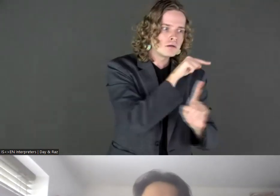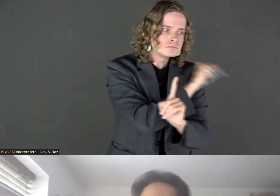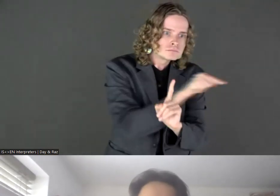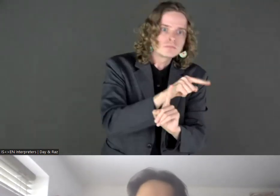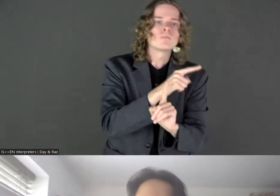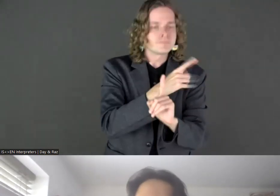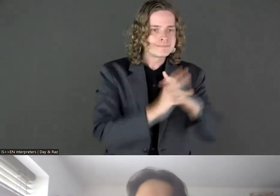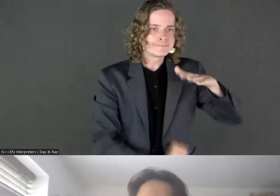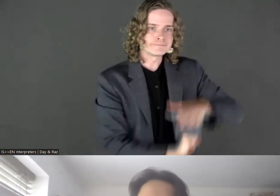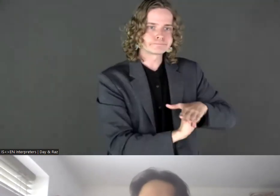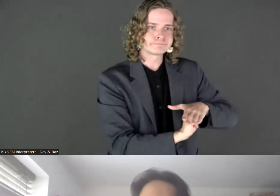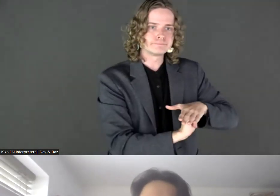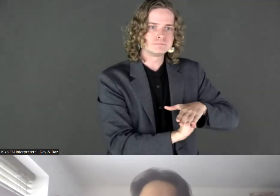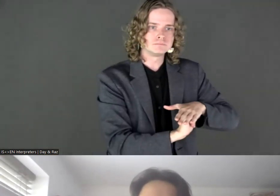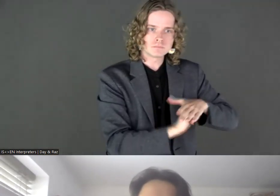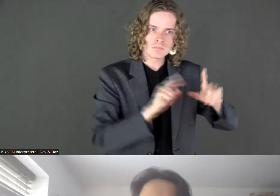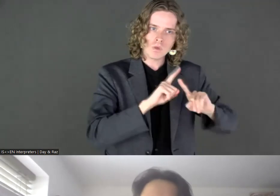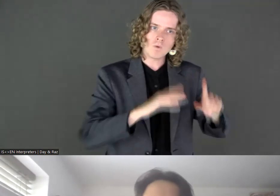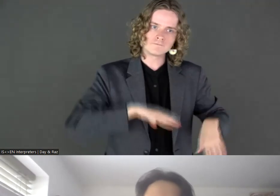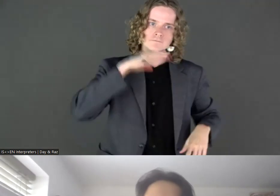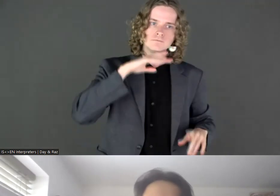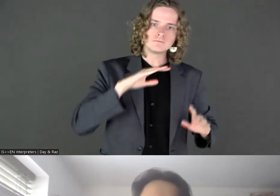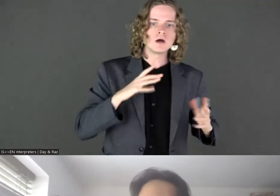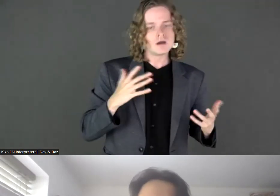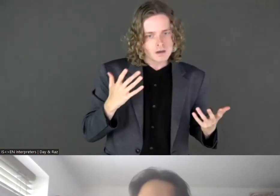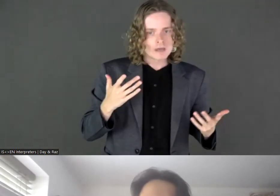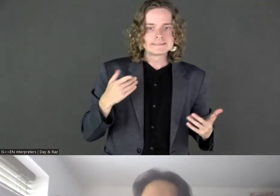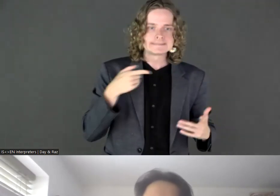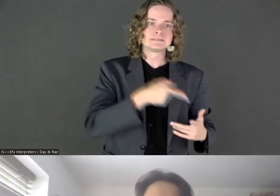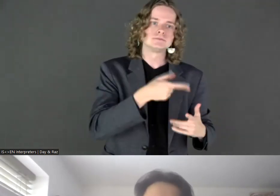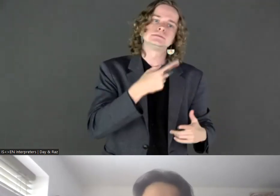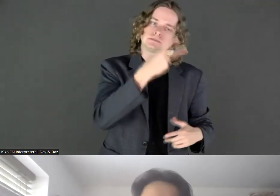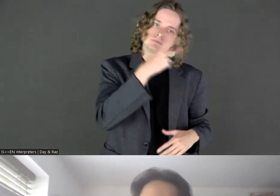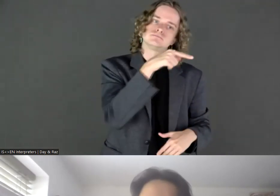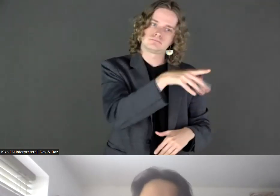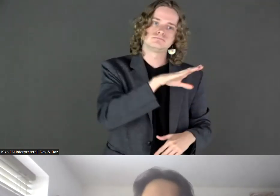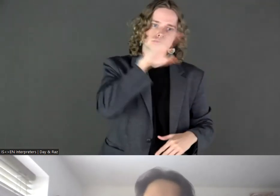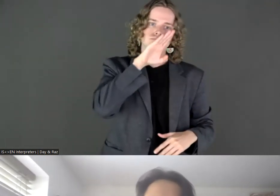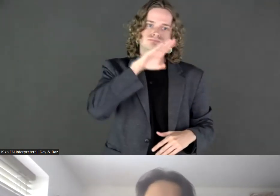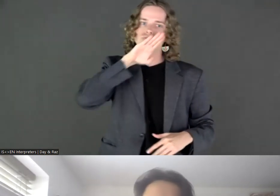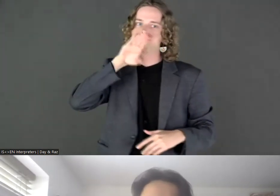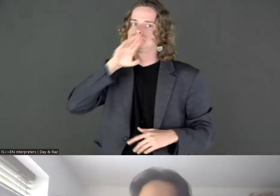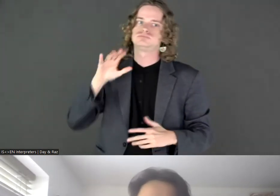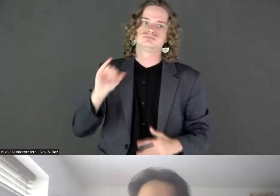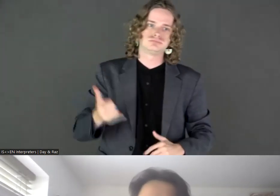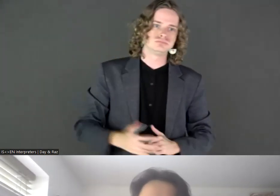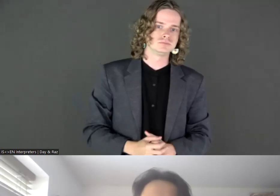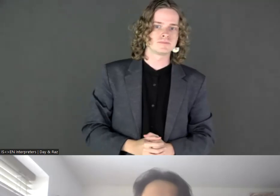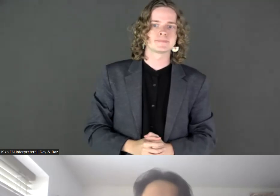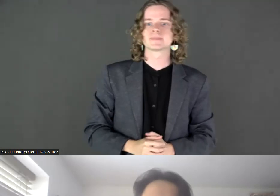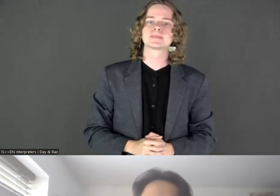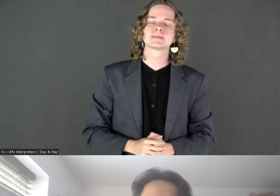the standards in this case have been issued last year now, to give you an example, standard